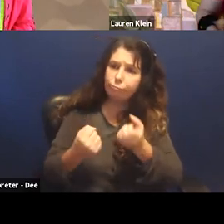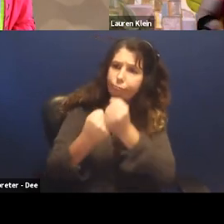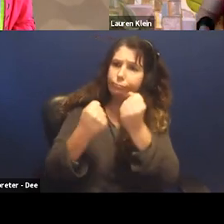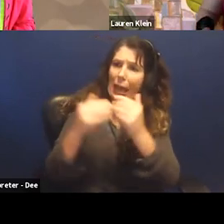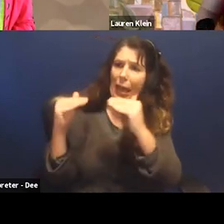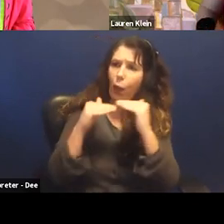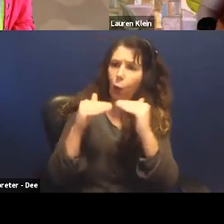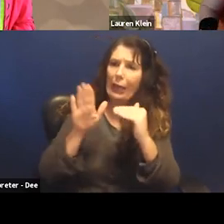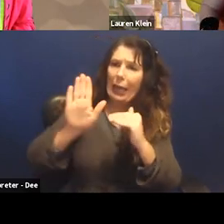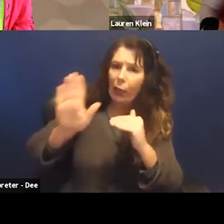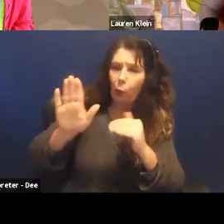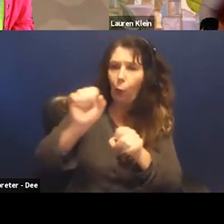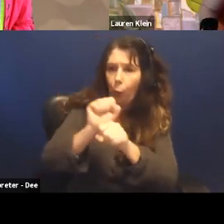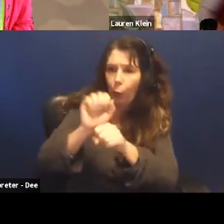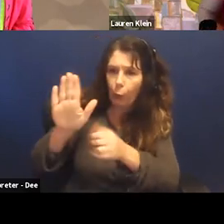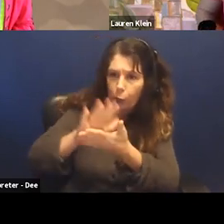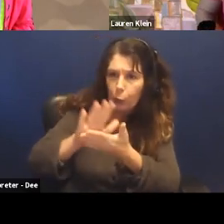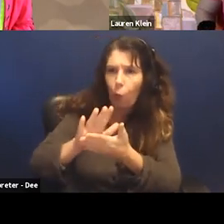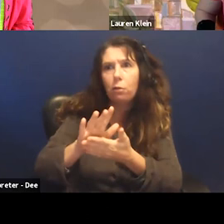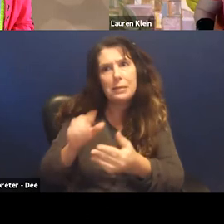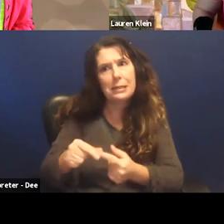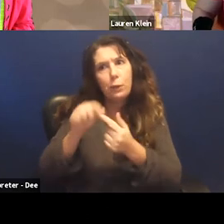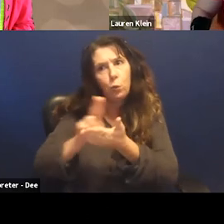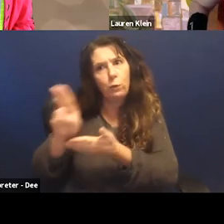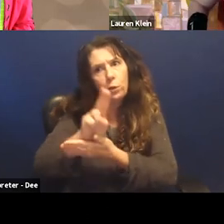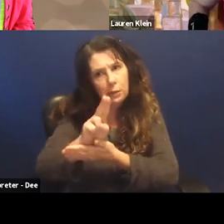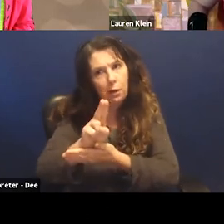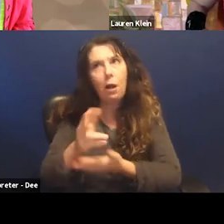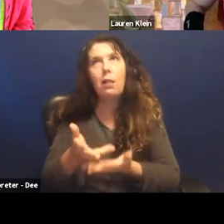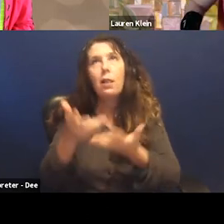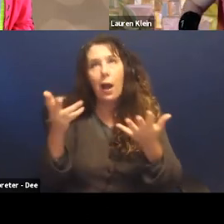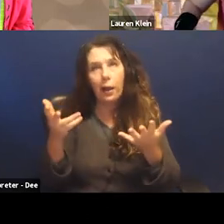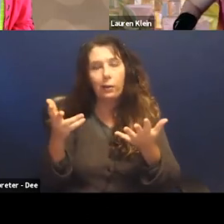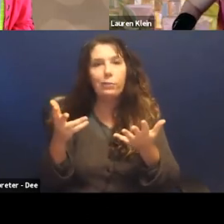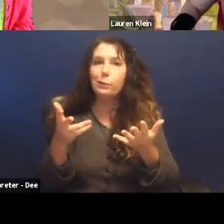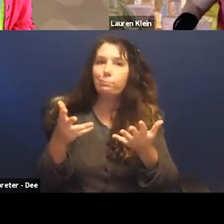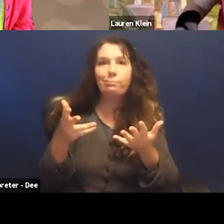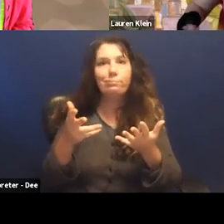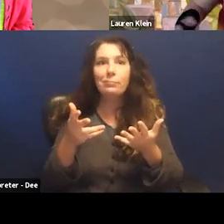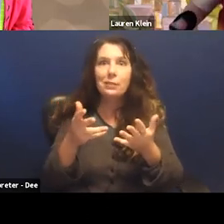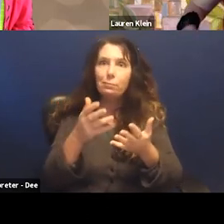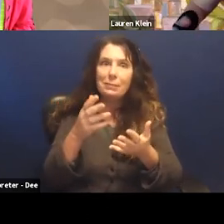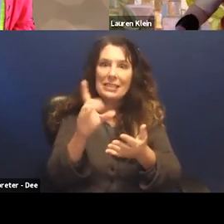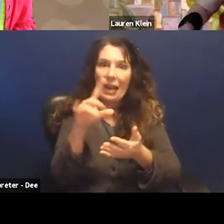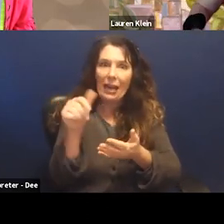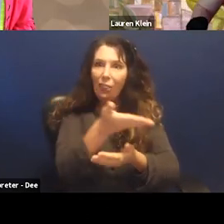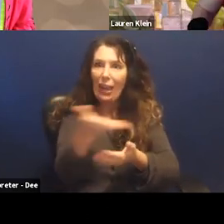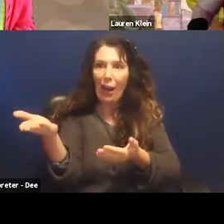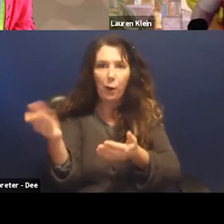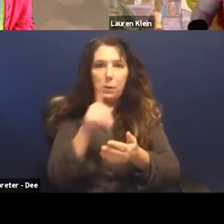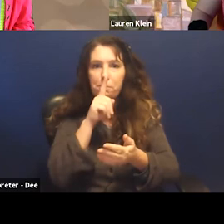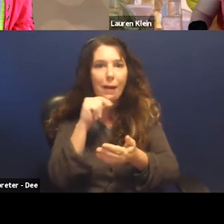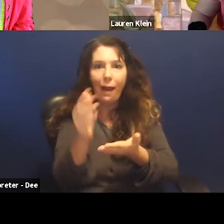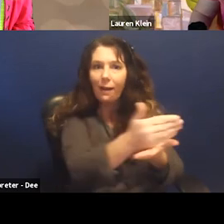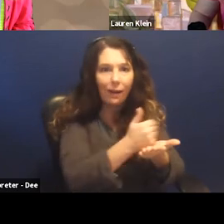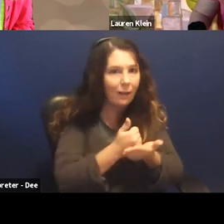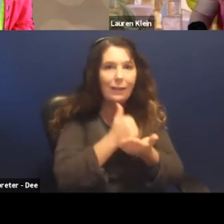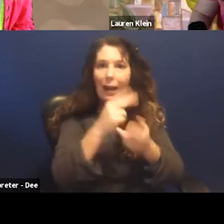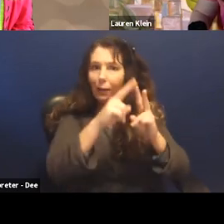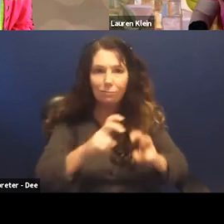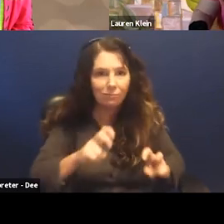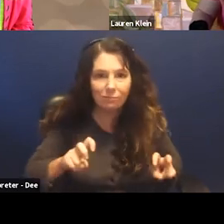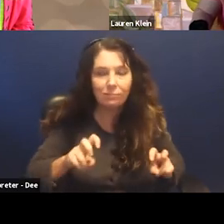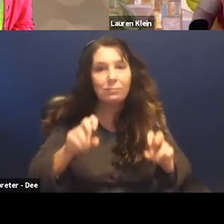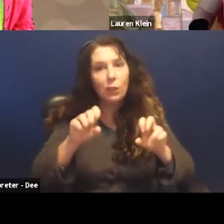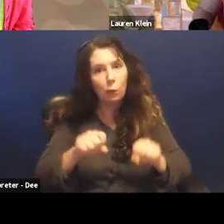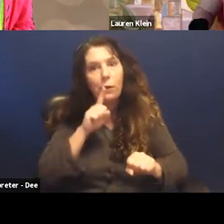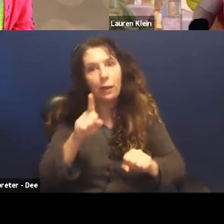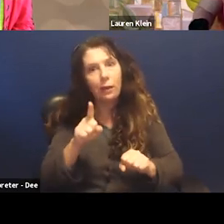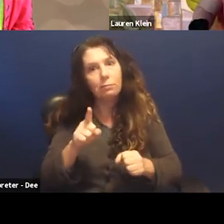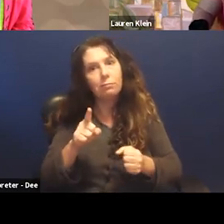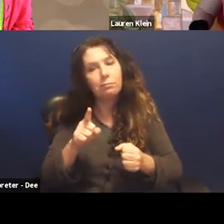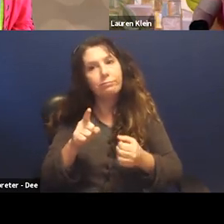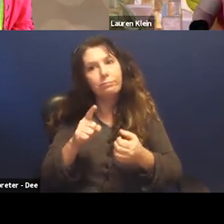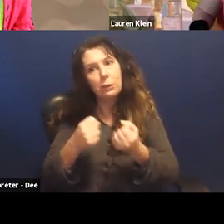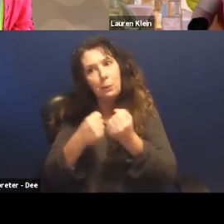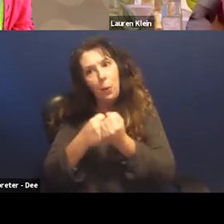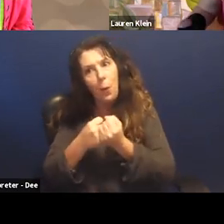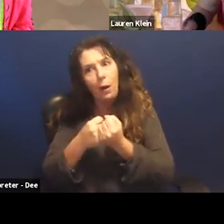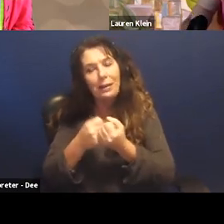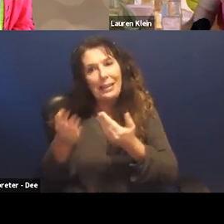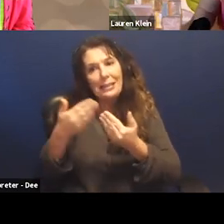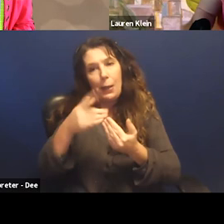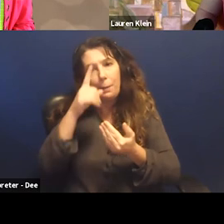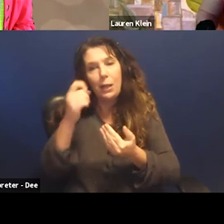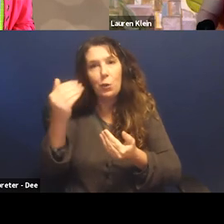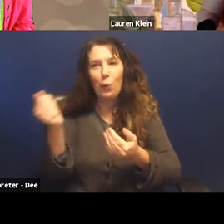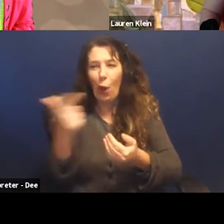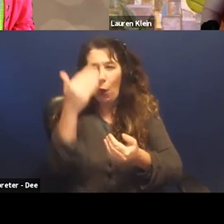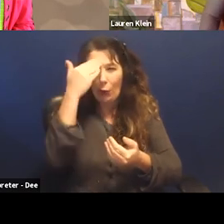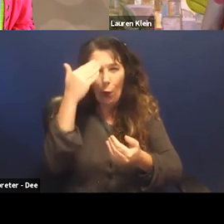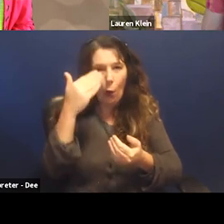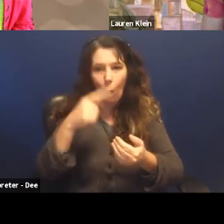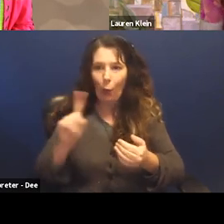This is particularly meaningful I think in university context where there's a lot of not yet collected data that could be used to really generative ends relatively easily because you know we all know the landscape of where we work.